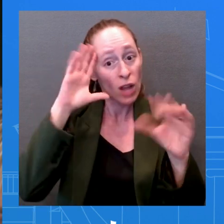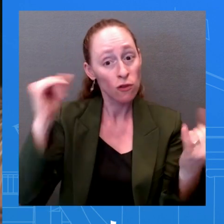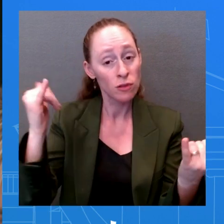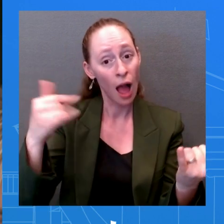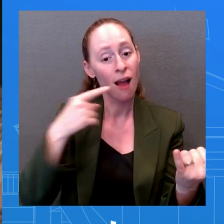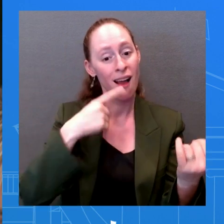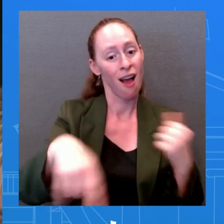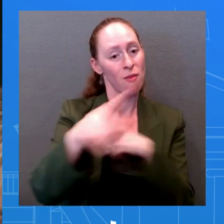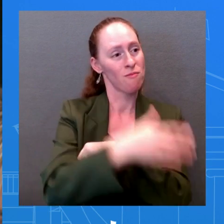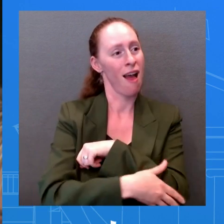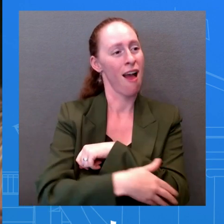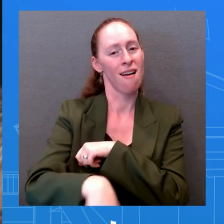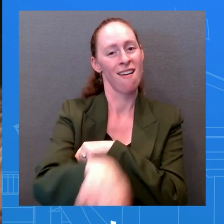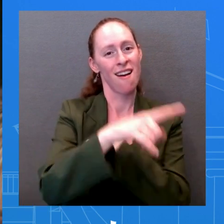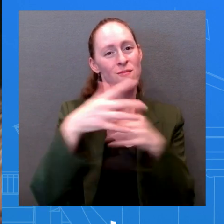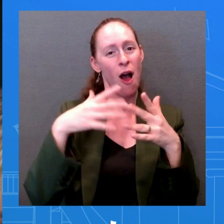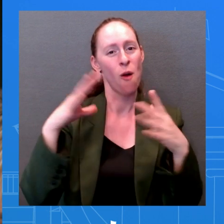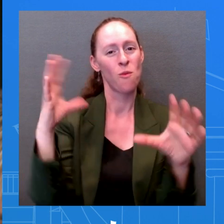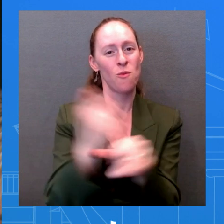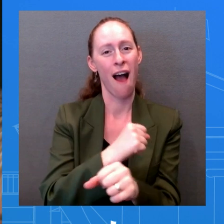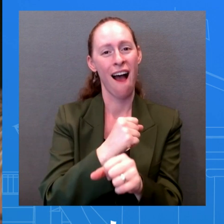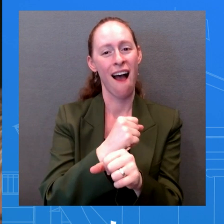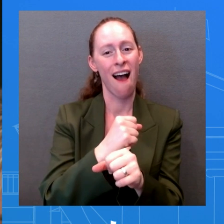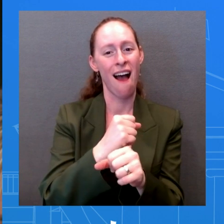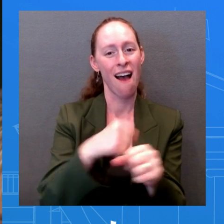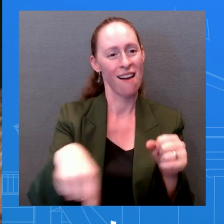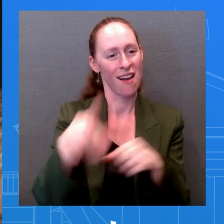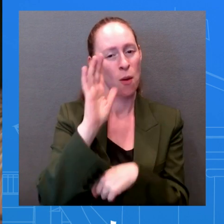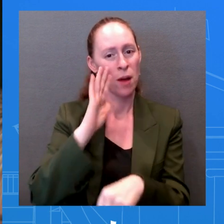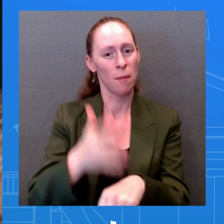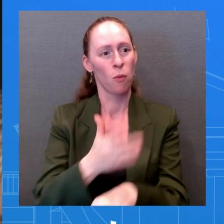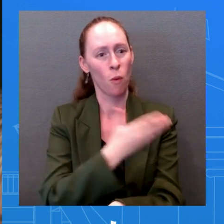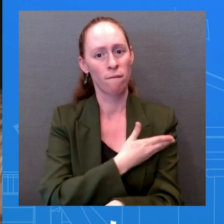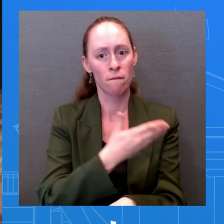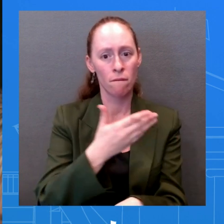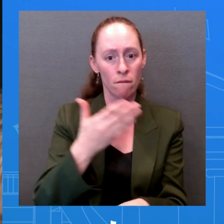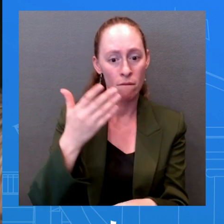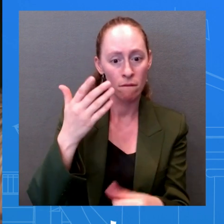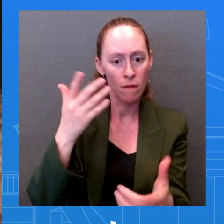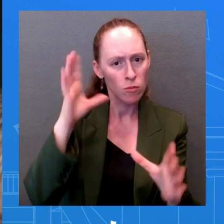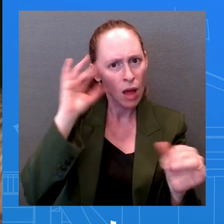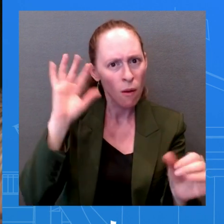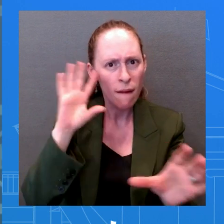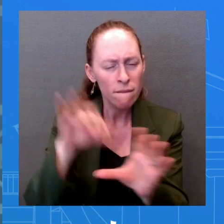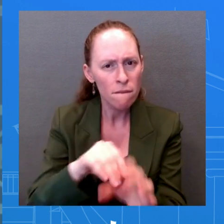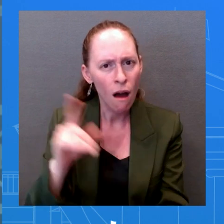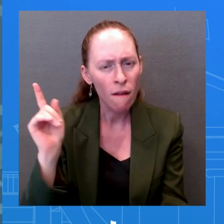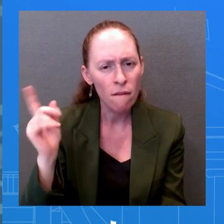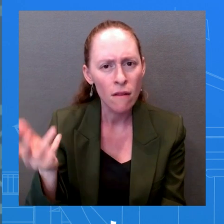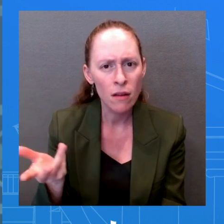Is he going to get engaged to see to it that the workers ratify these contracts? Ms. Jean-Pierre: So the way that --